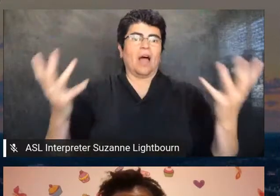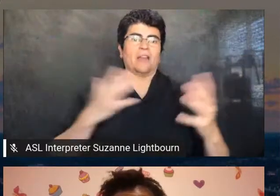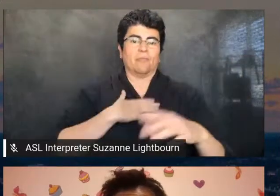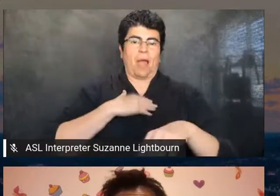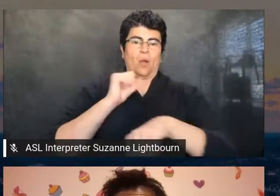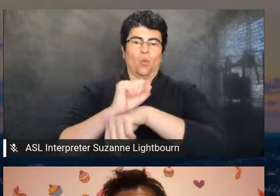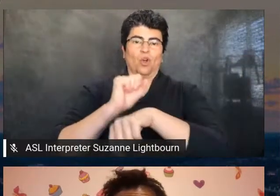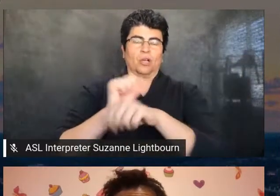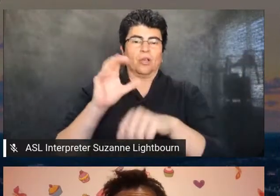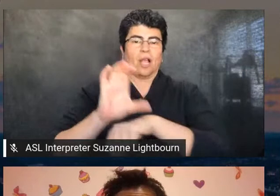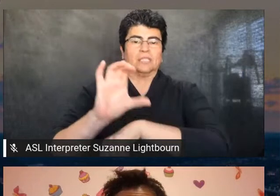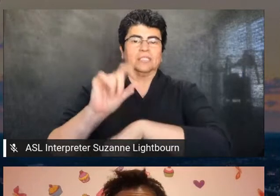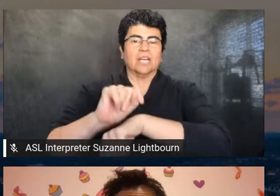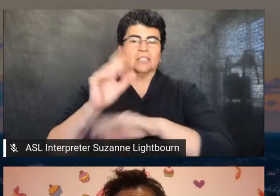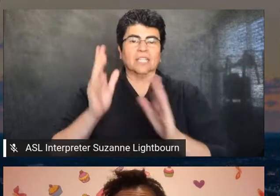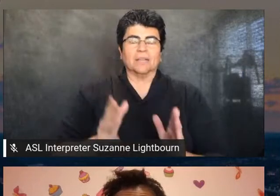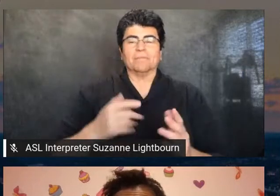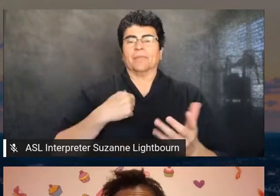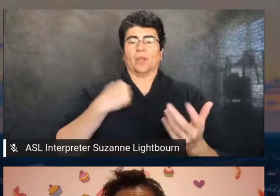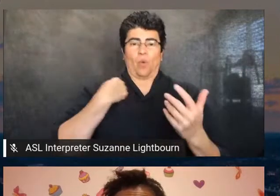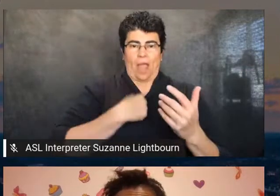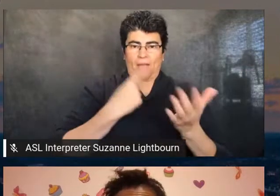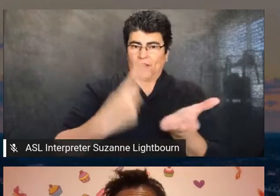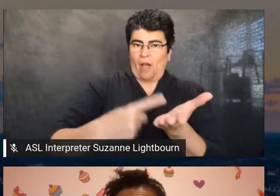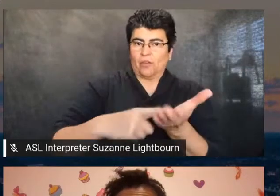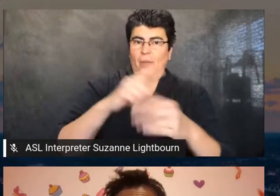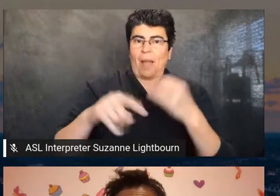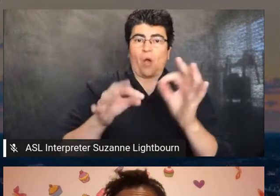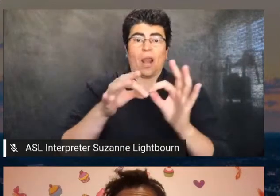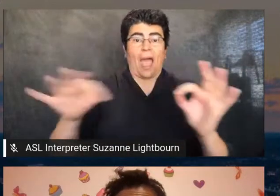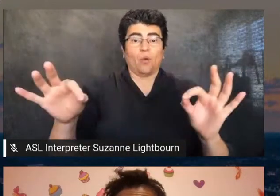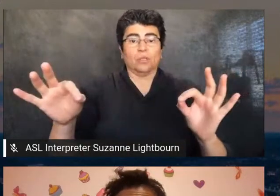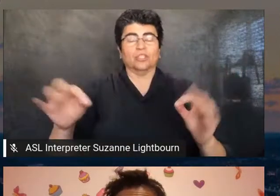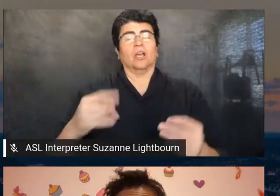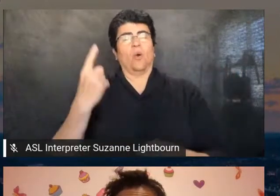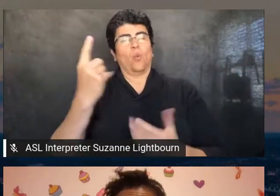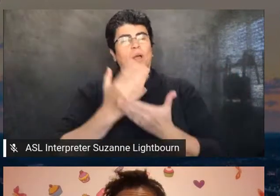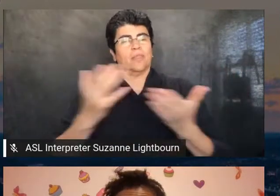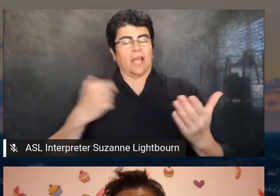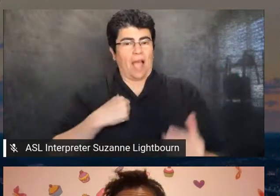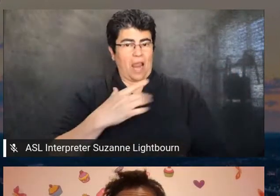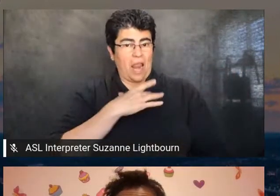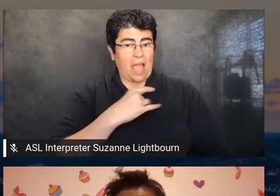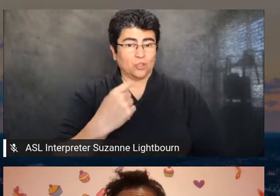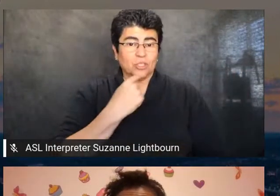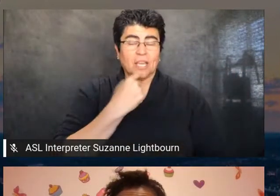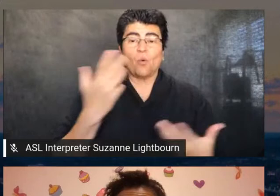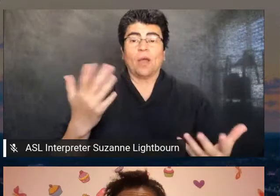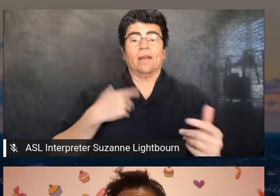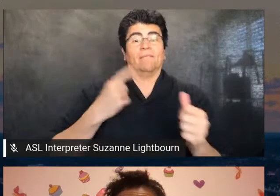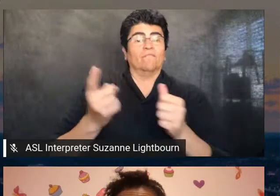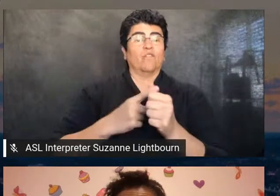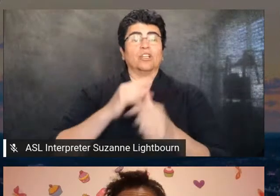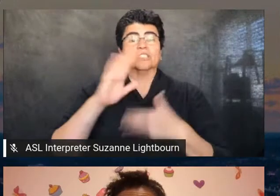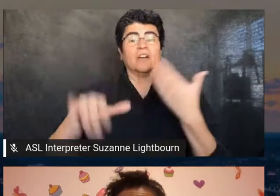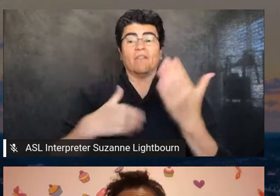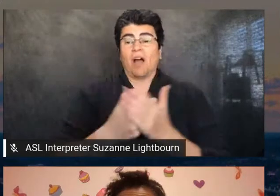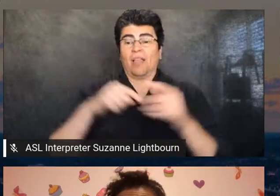we have these conversations about language. And one of the things that I like to say is, first of all, this year we celebrated